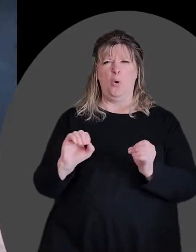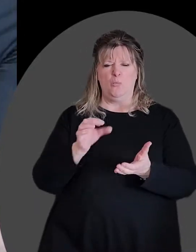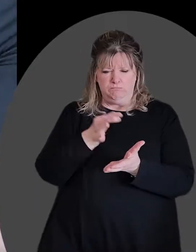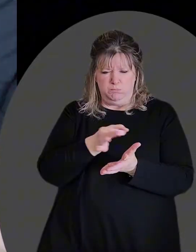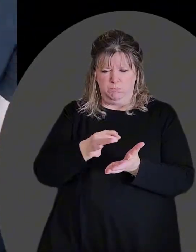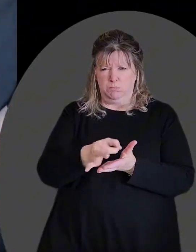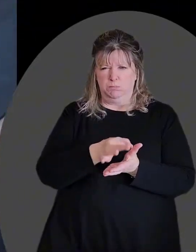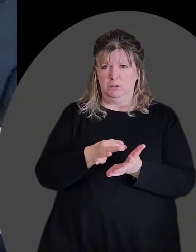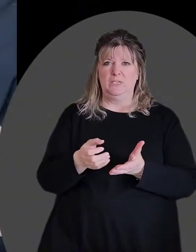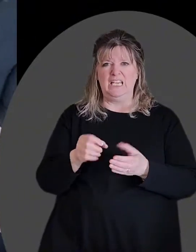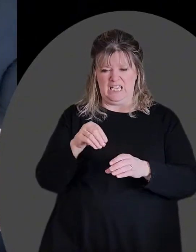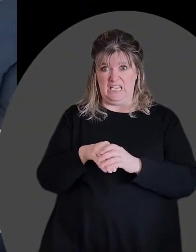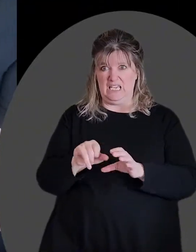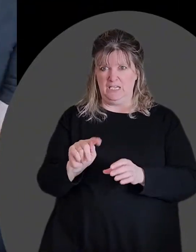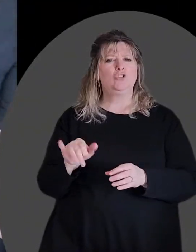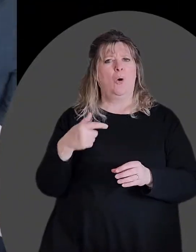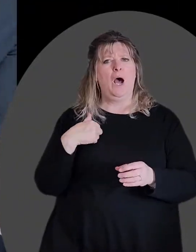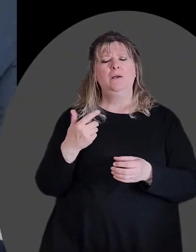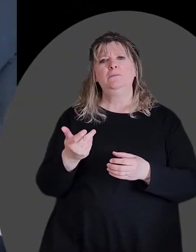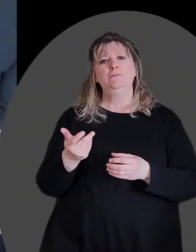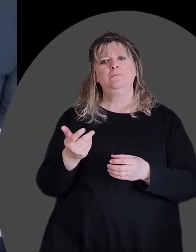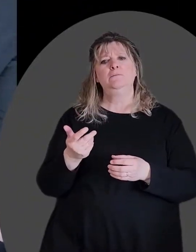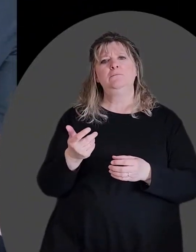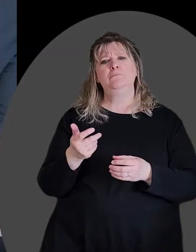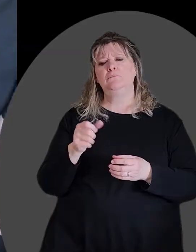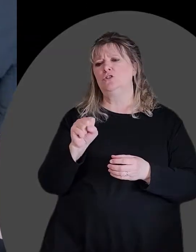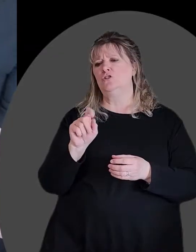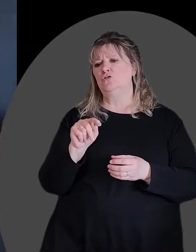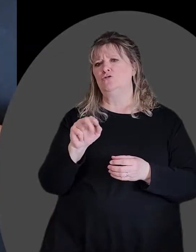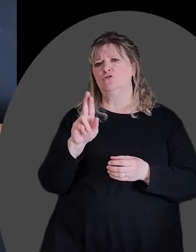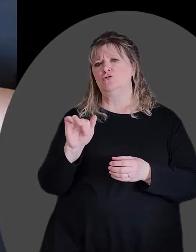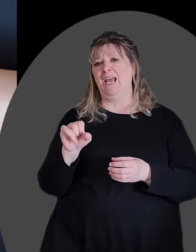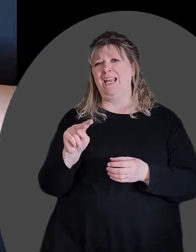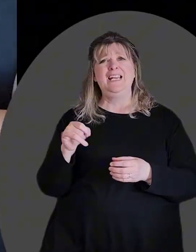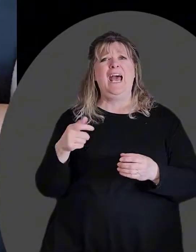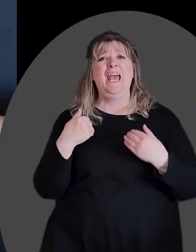so I strained each batch and I had these adorable